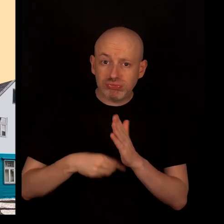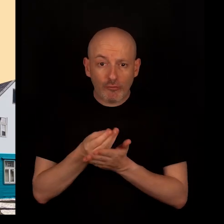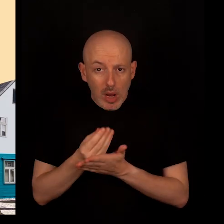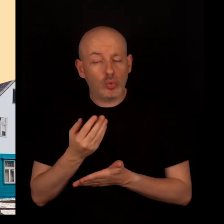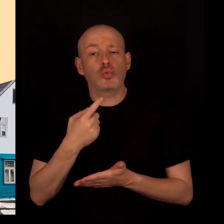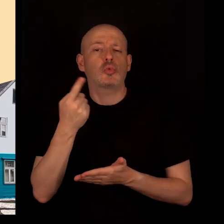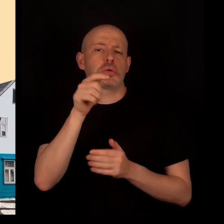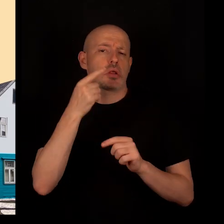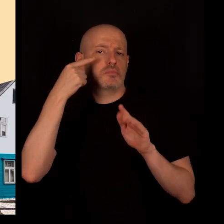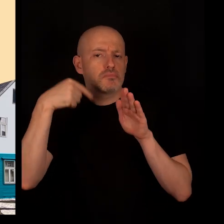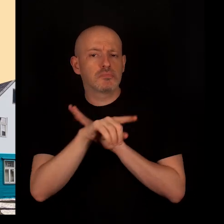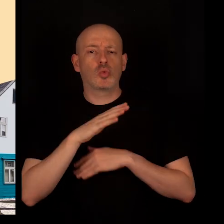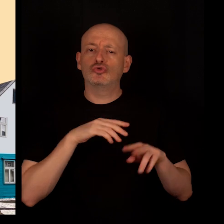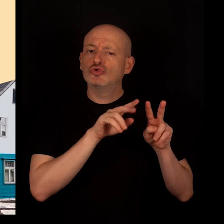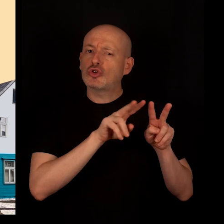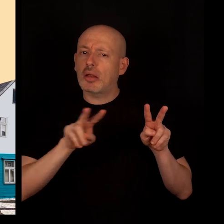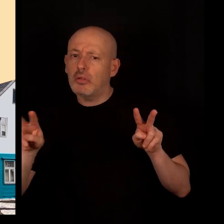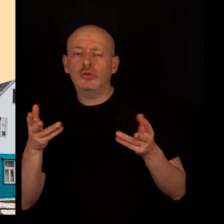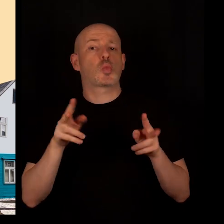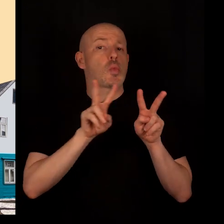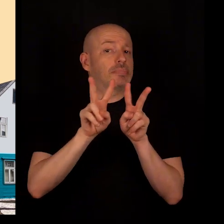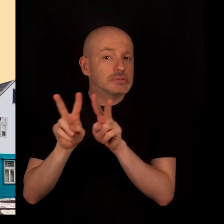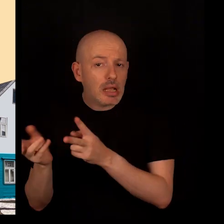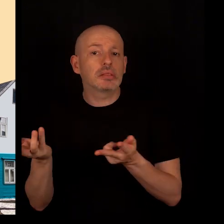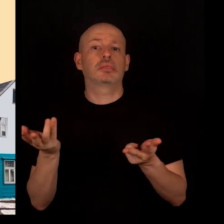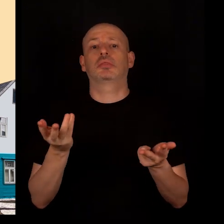as always, you can check our channels, our website,